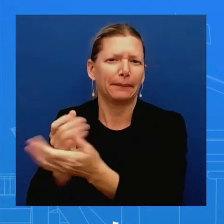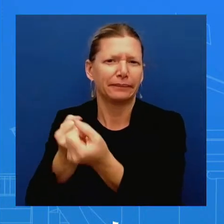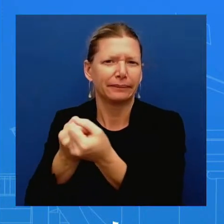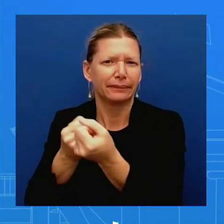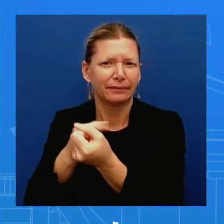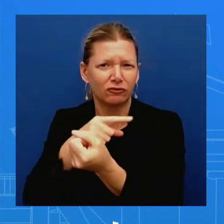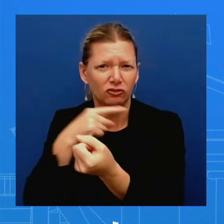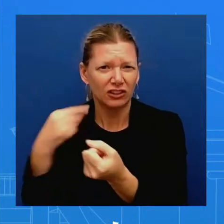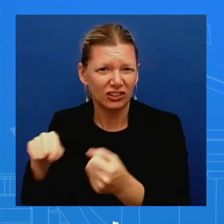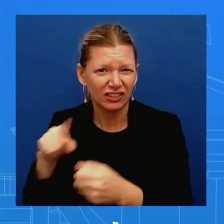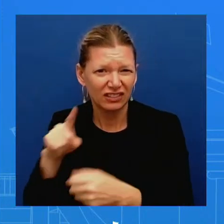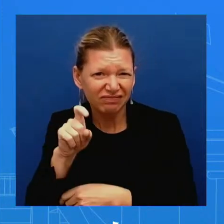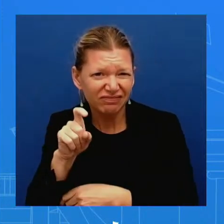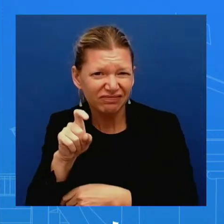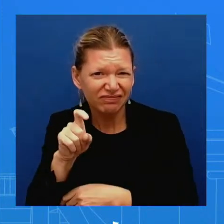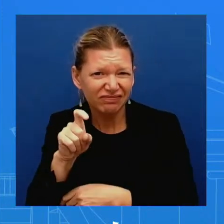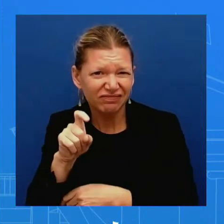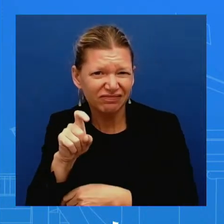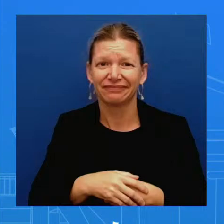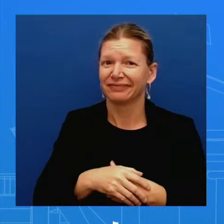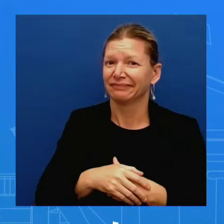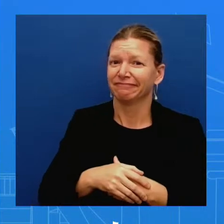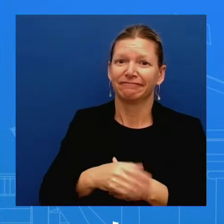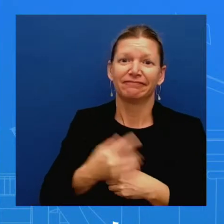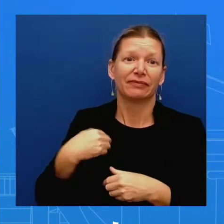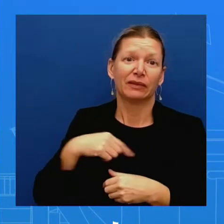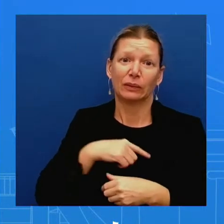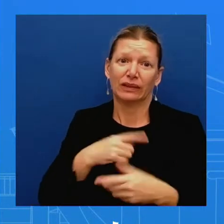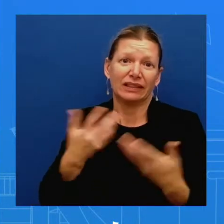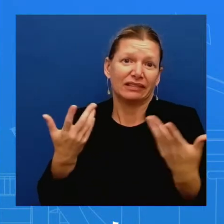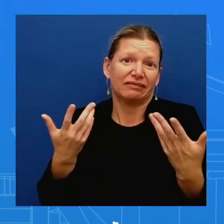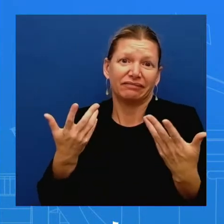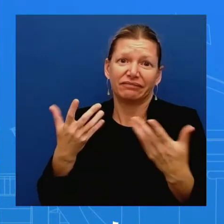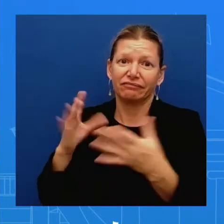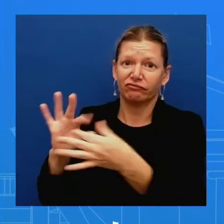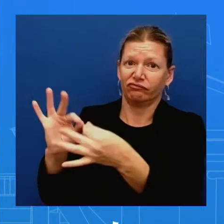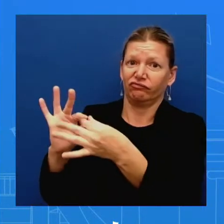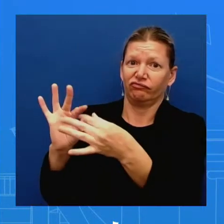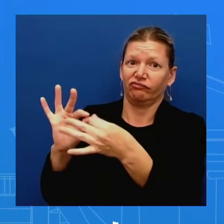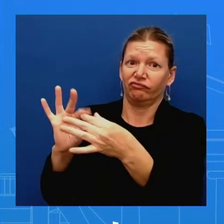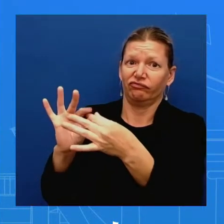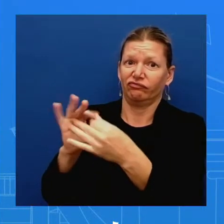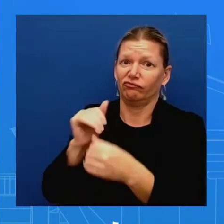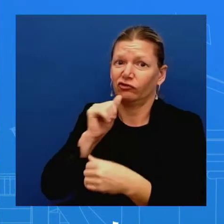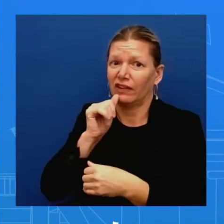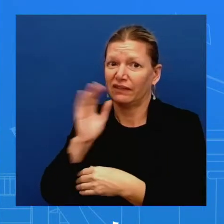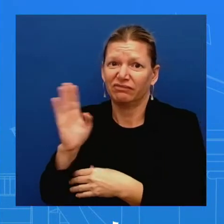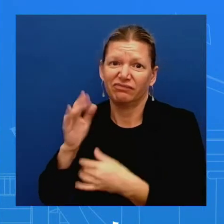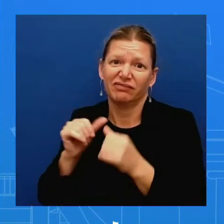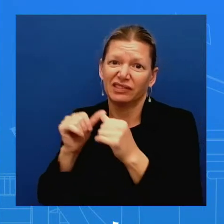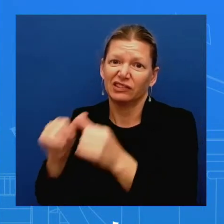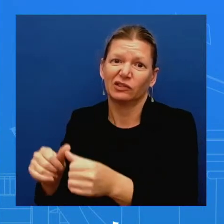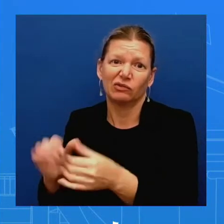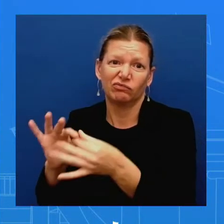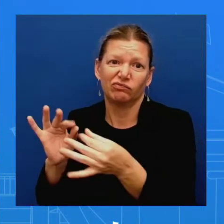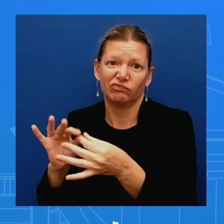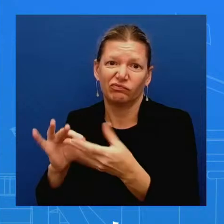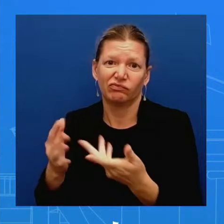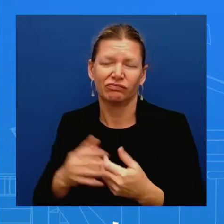The Press: But -- but that -- that doesn't answer my question. Like, saying you've been very clear -- what -- what kind of leverage do you have to -- to change this?